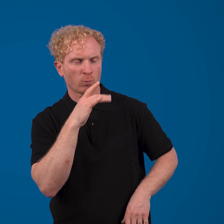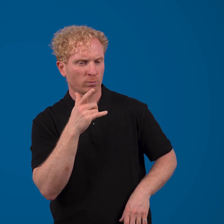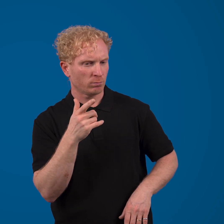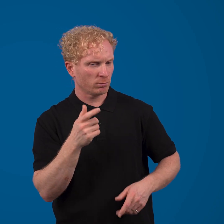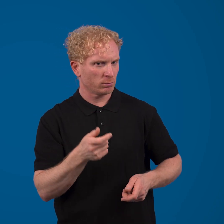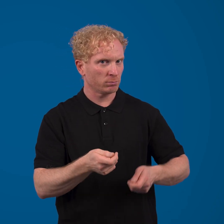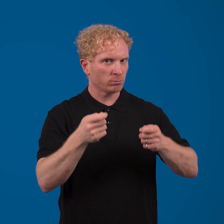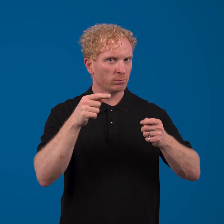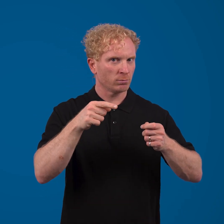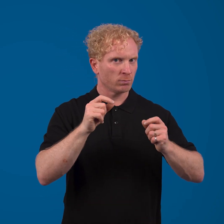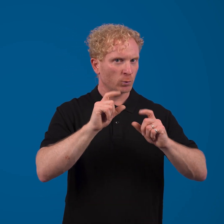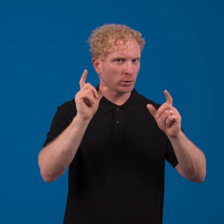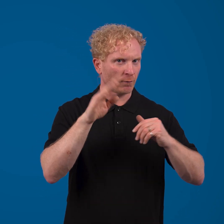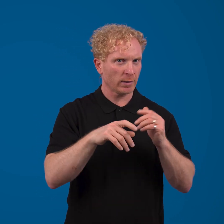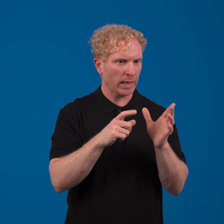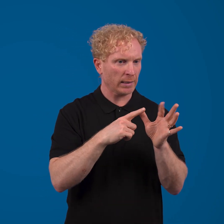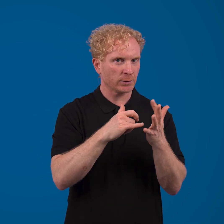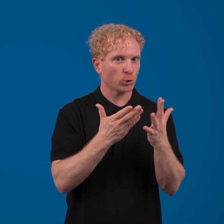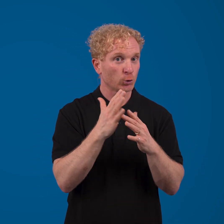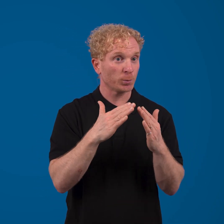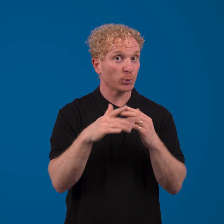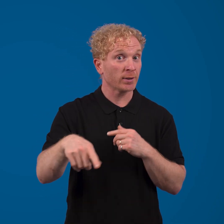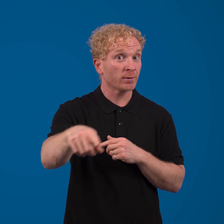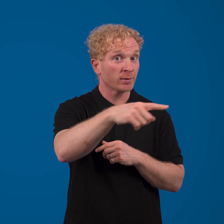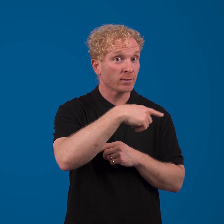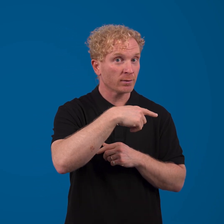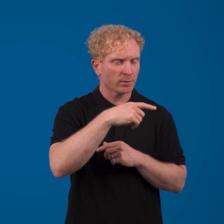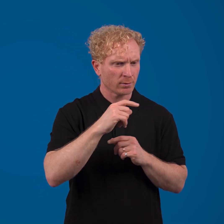but supported lifting awareness of ADS throughout the community: